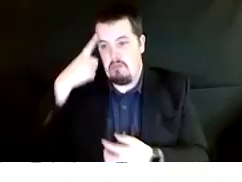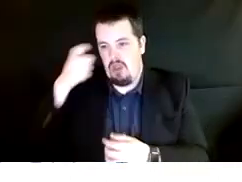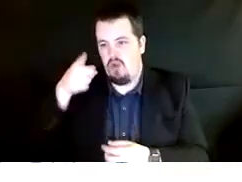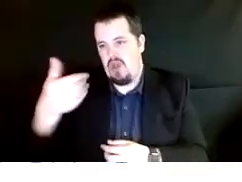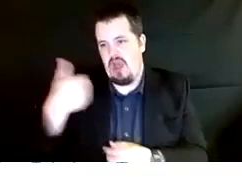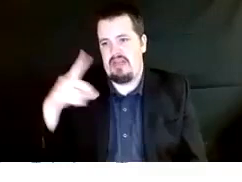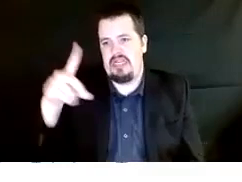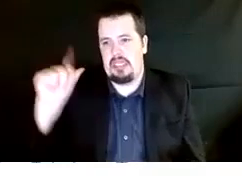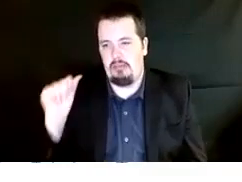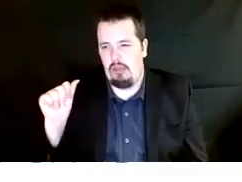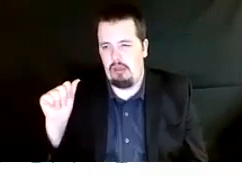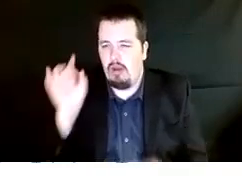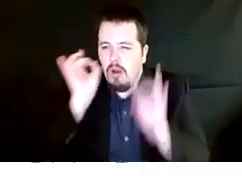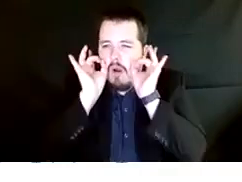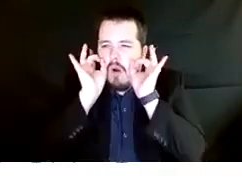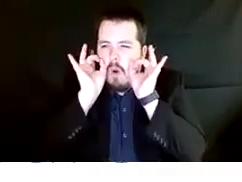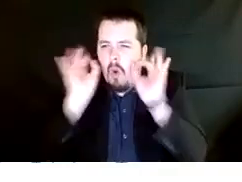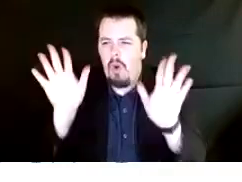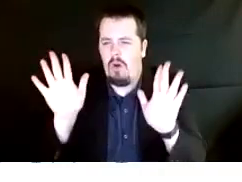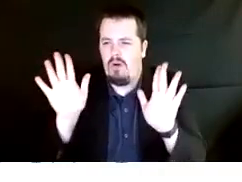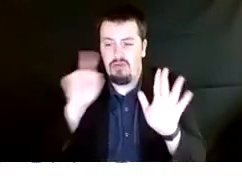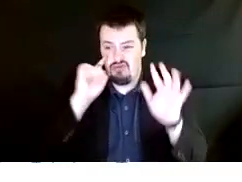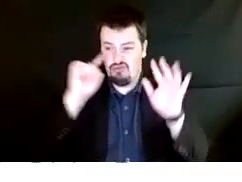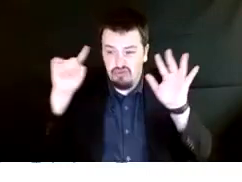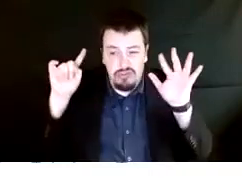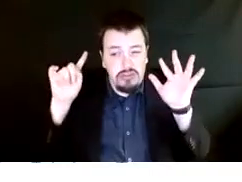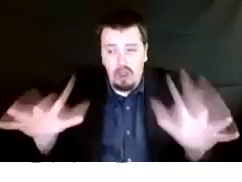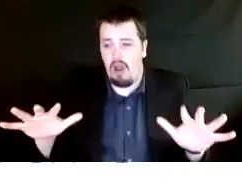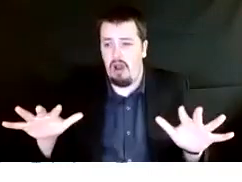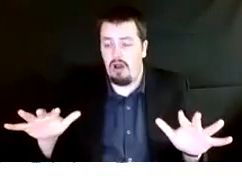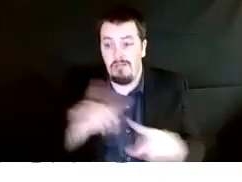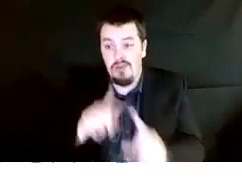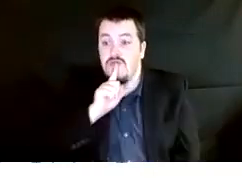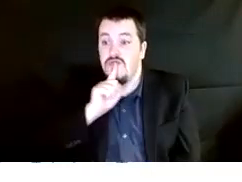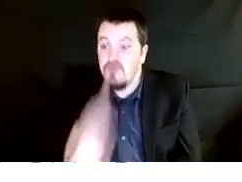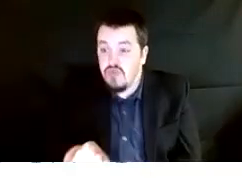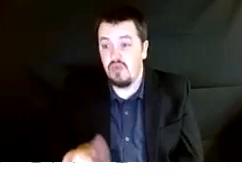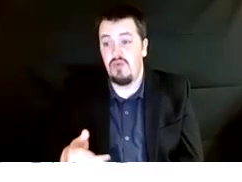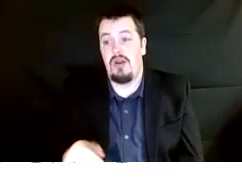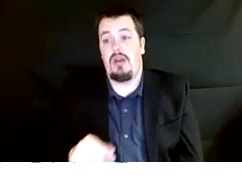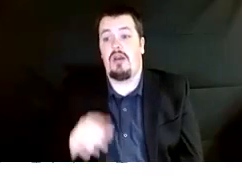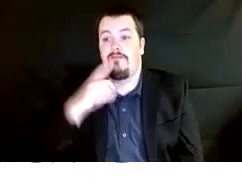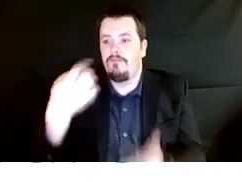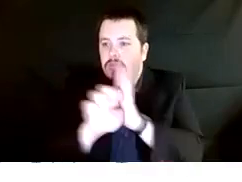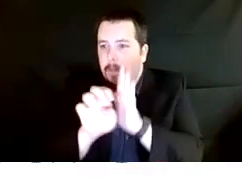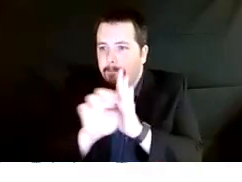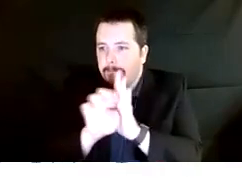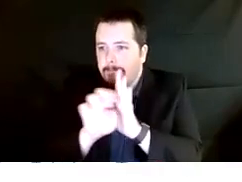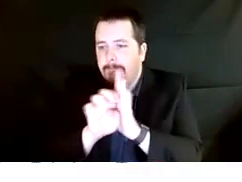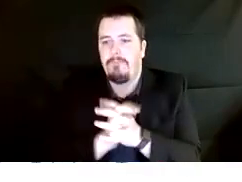um it's kind of shocking to think about but it's true ...for example, certain people with